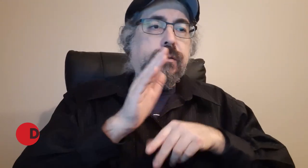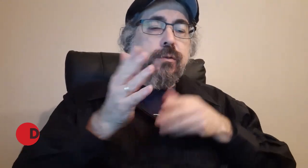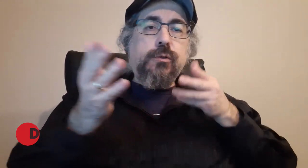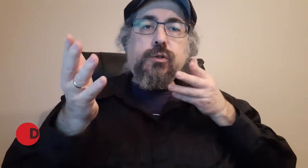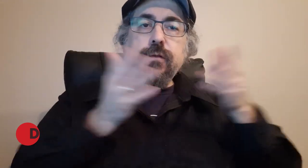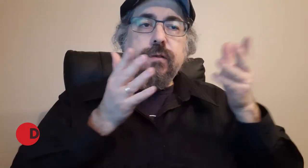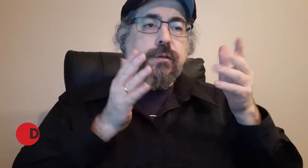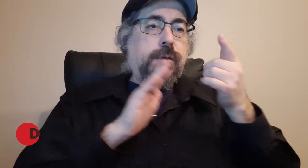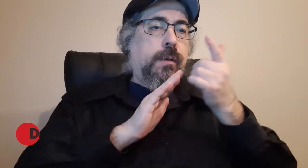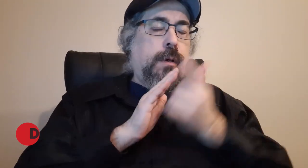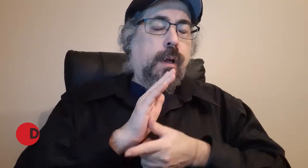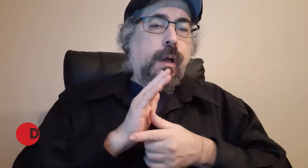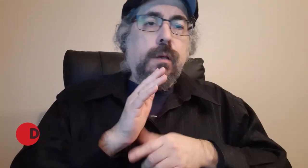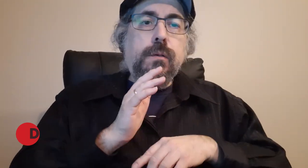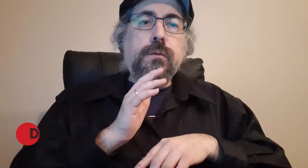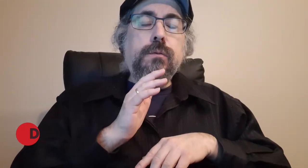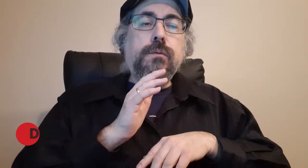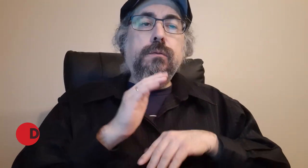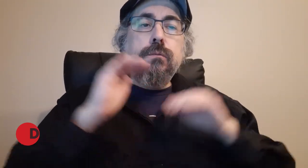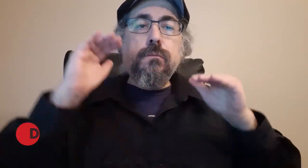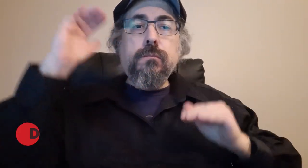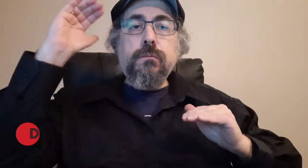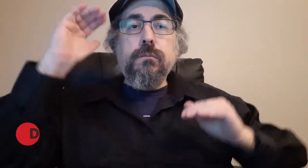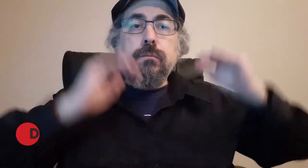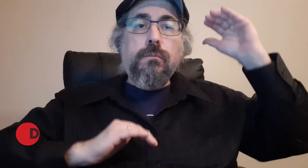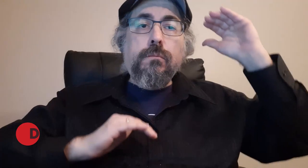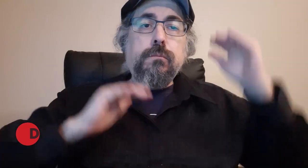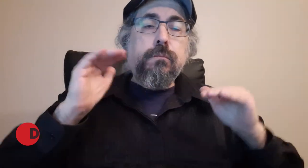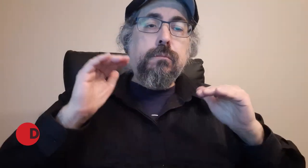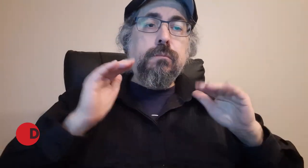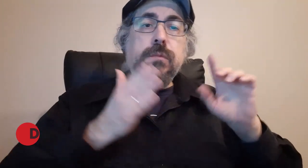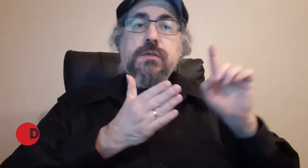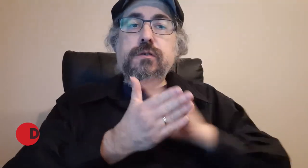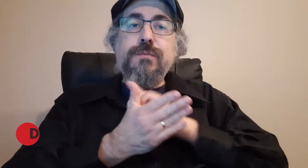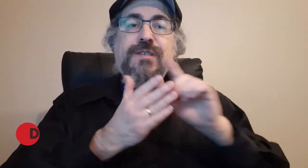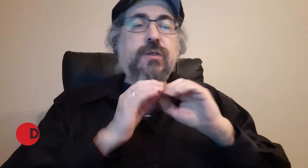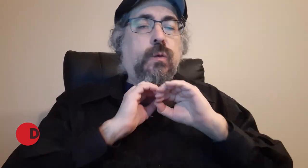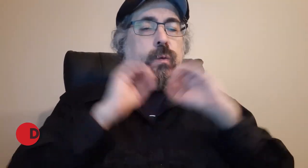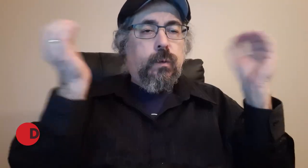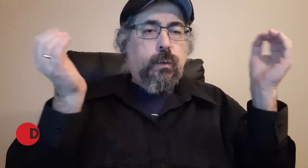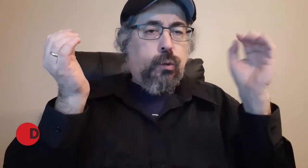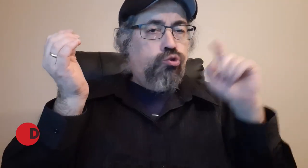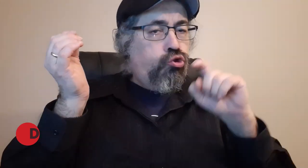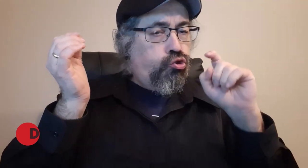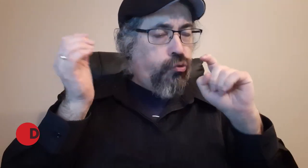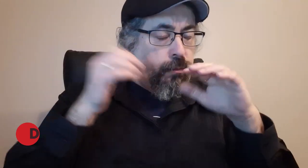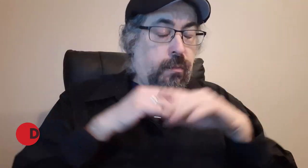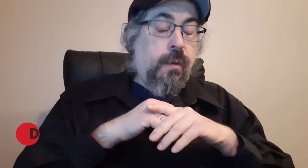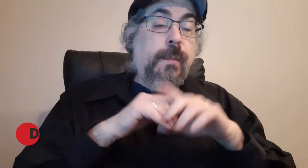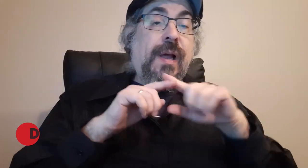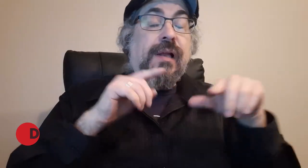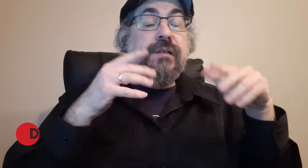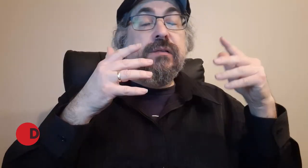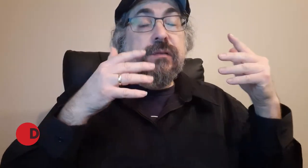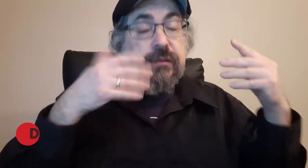with no disparities with respect to policies and services.